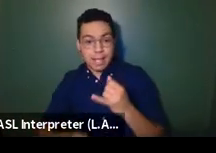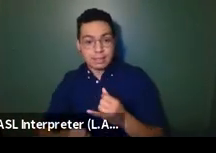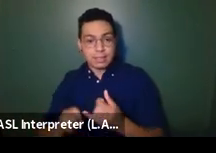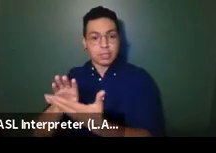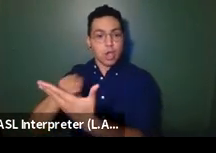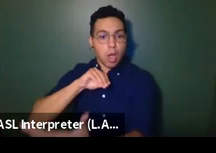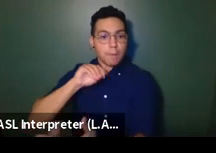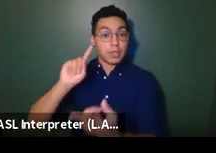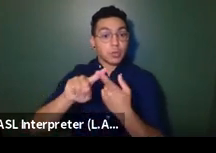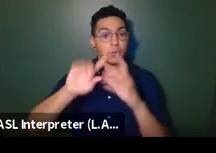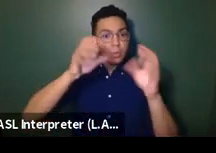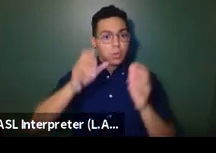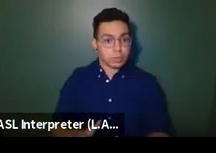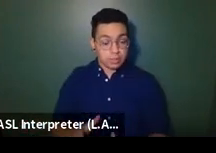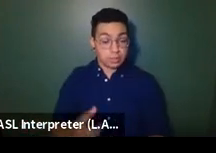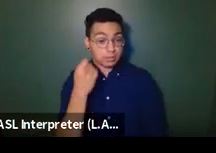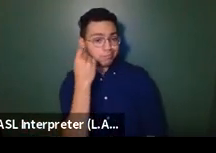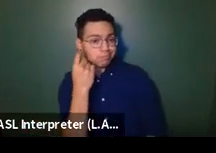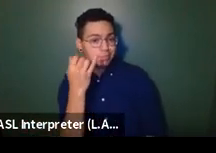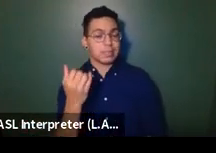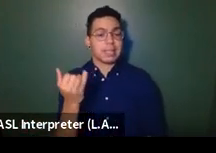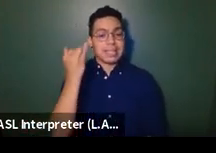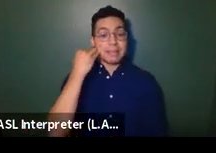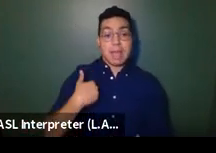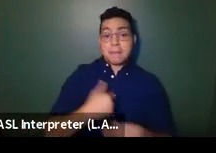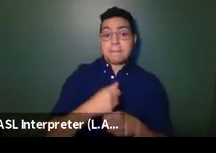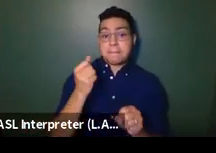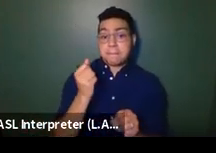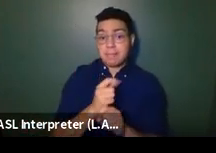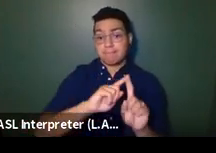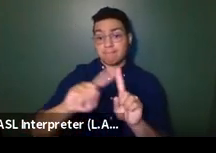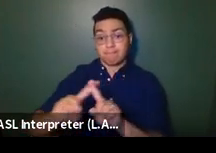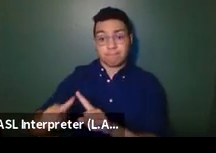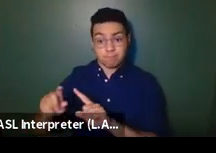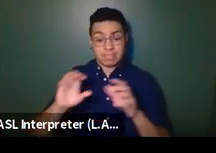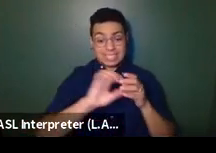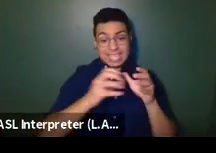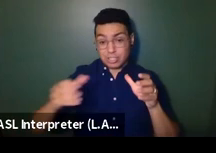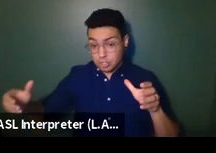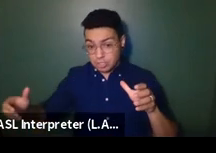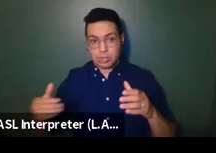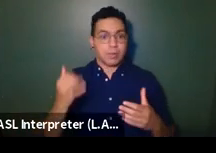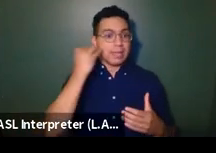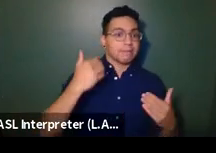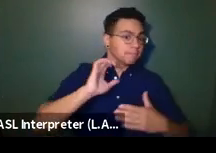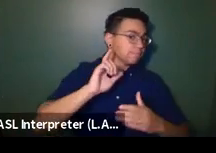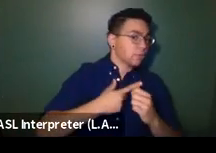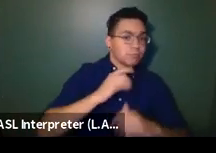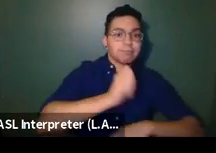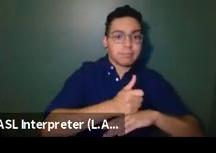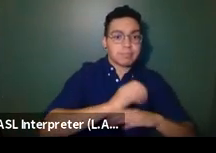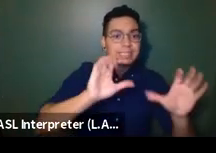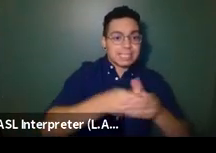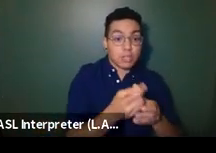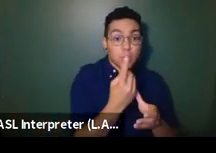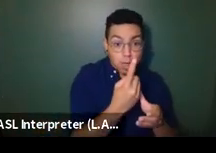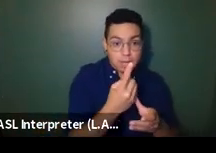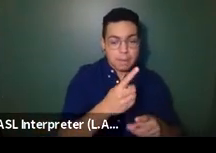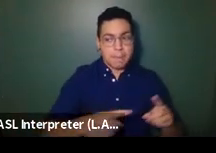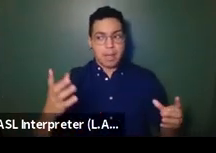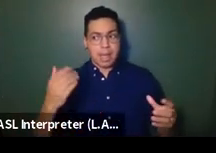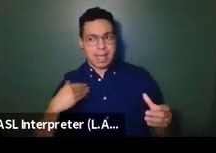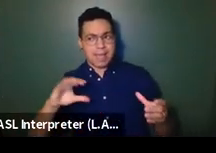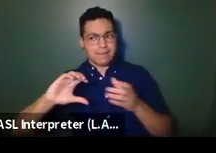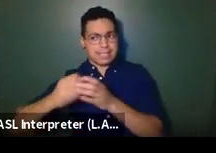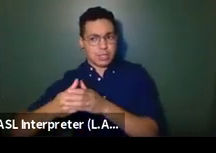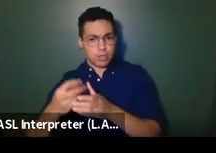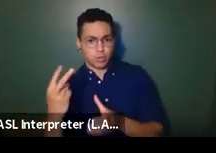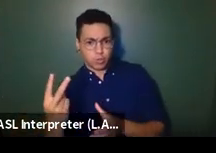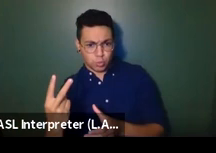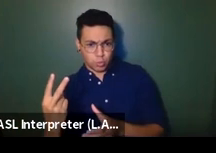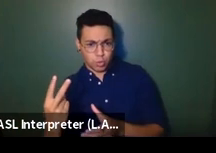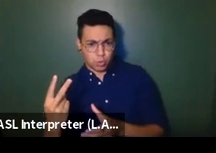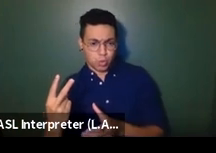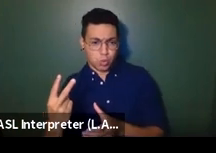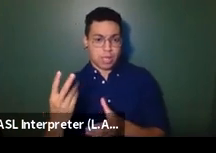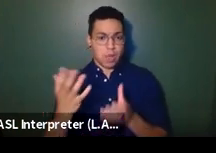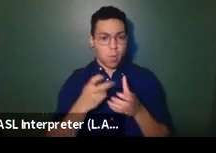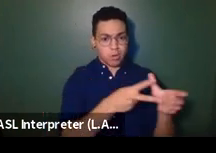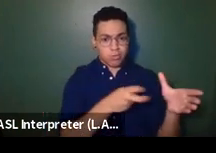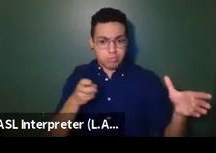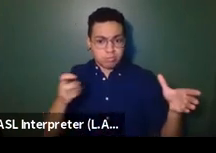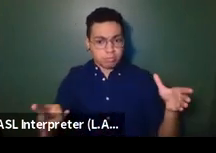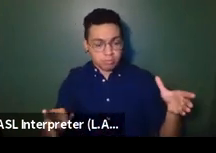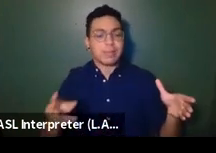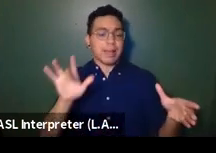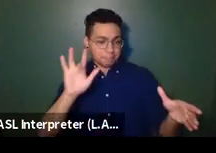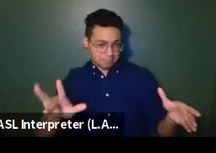ESD 189 - Amy Colburn: So if I have, again, I'm creating this in that section one. So if I know that I want this to go over to Section two. I need to click on that copy the courses. And if I highlight that.